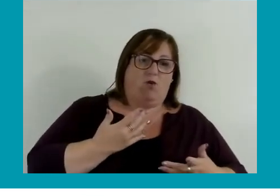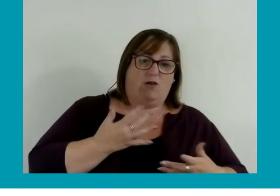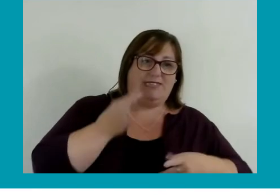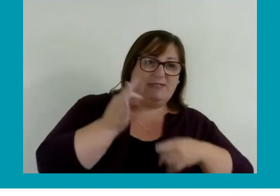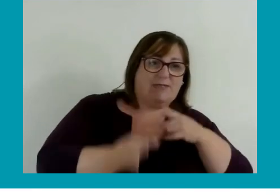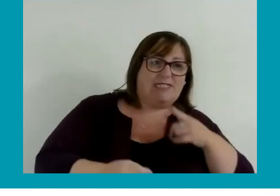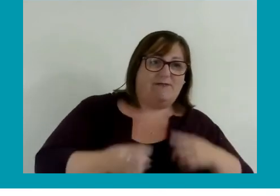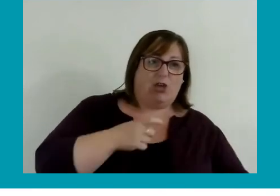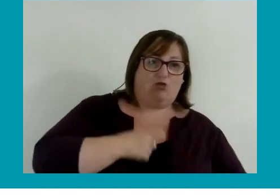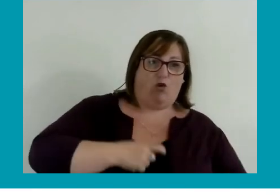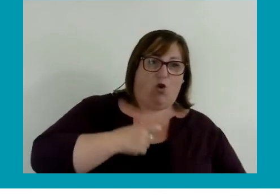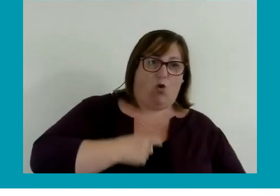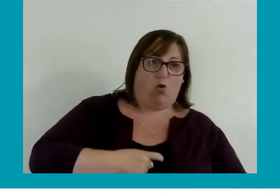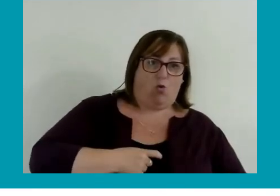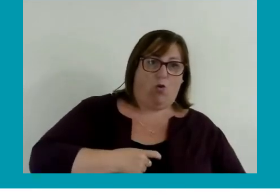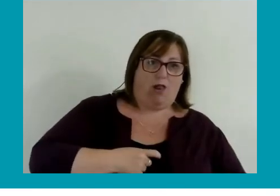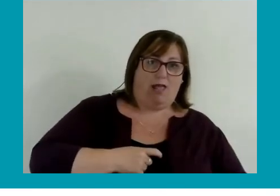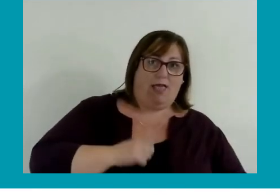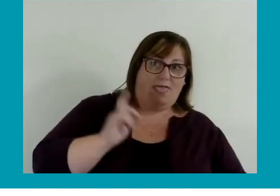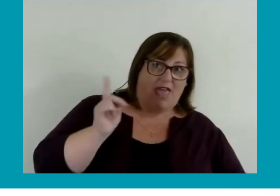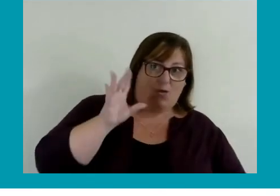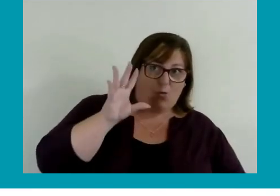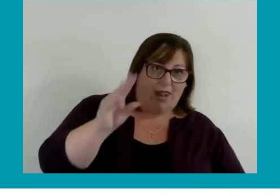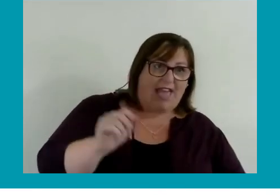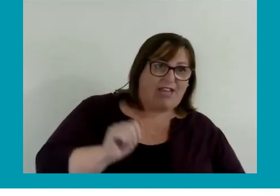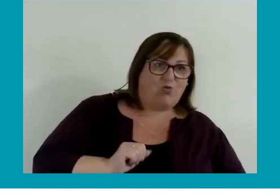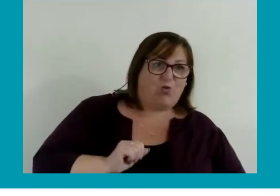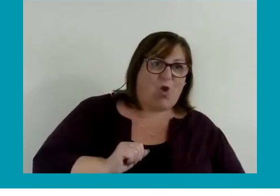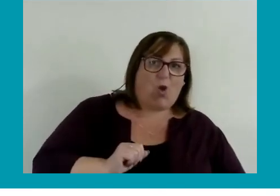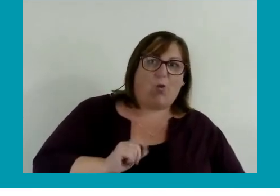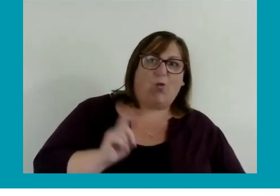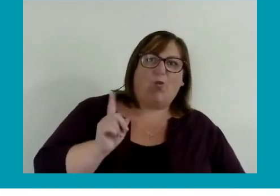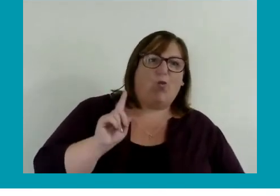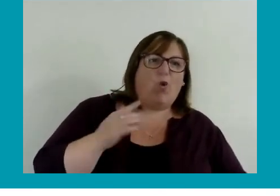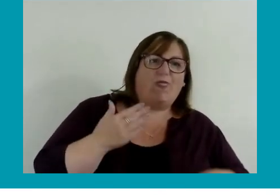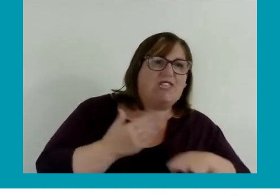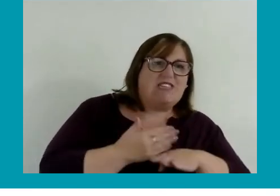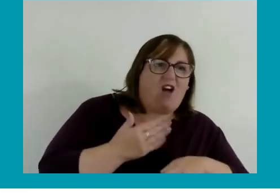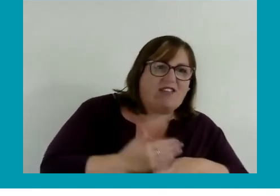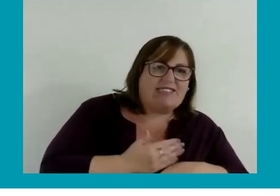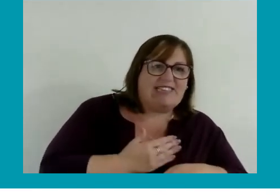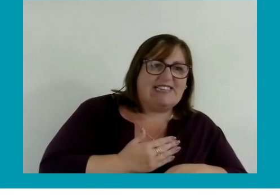be presented to you on the day and an interview for the task you'll be given 30 minutes on 30